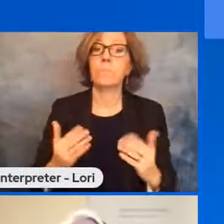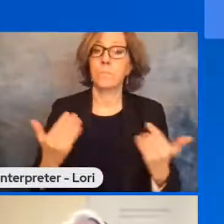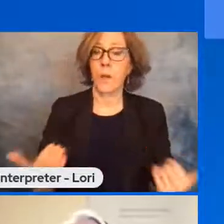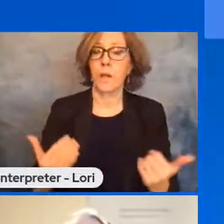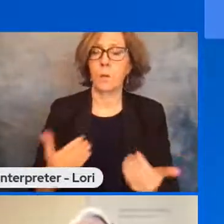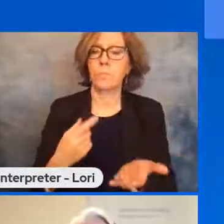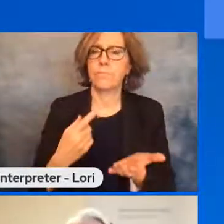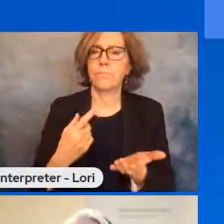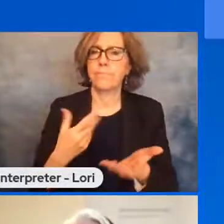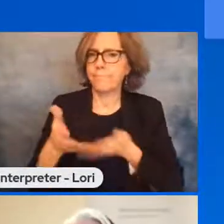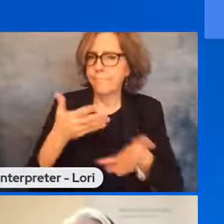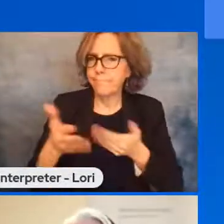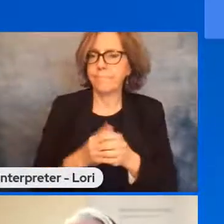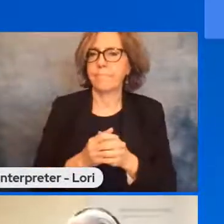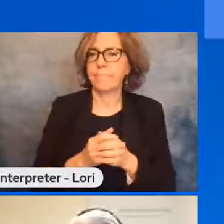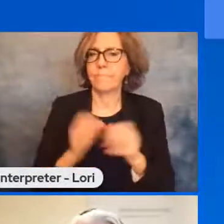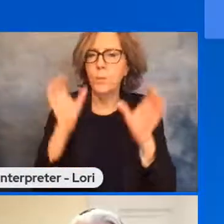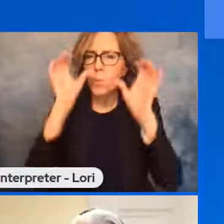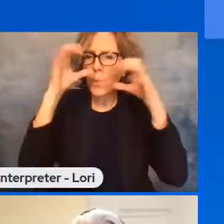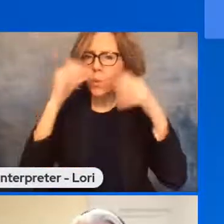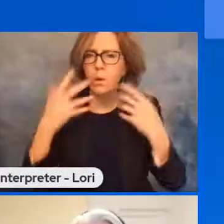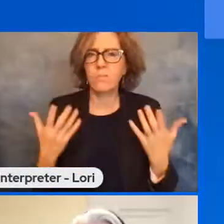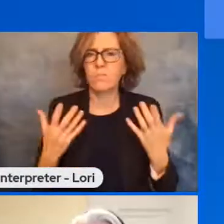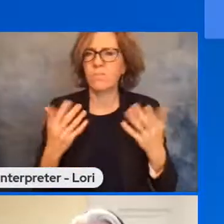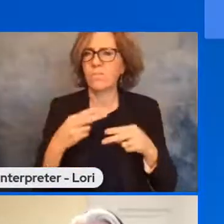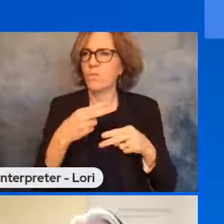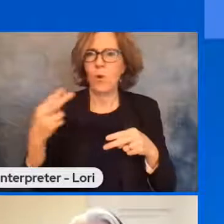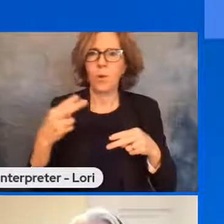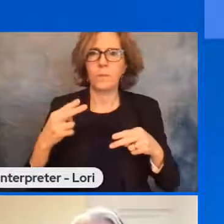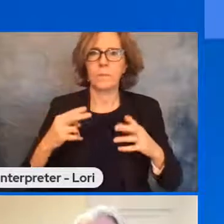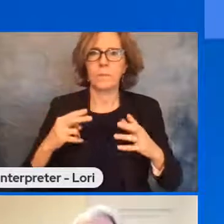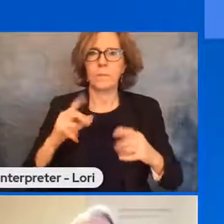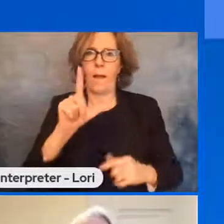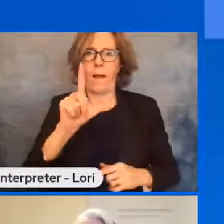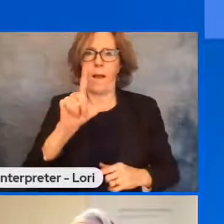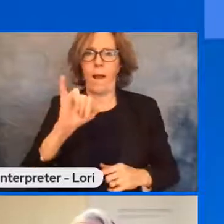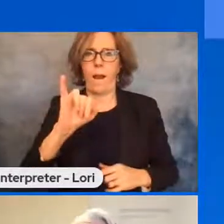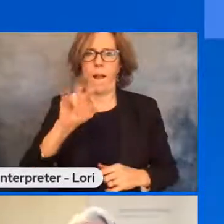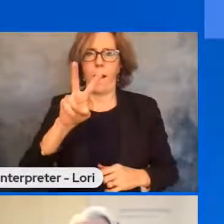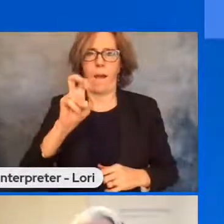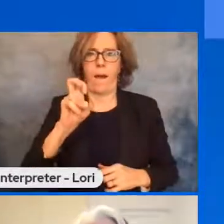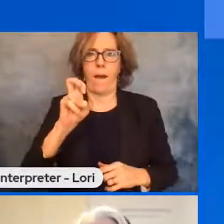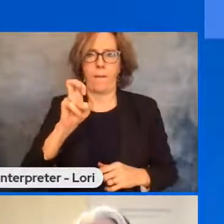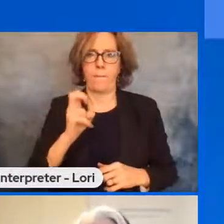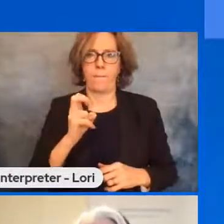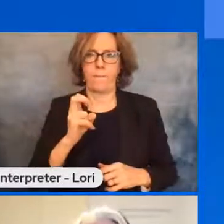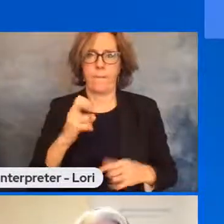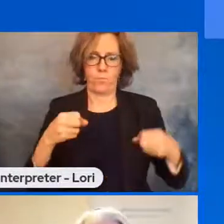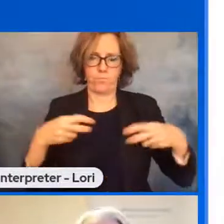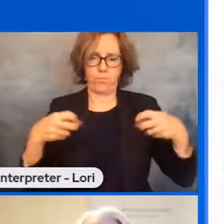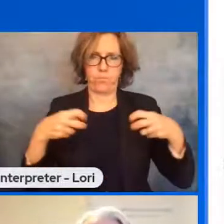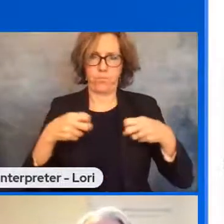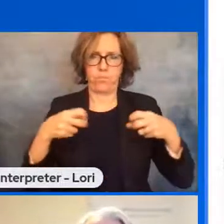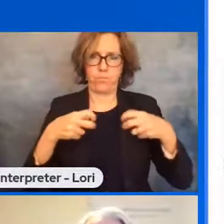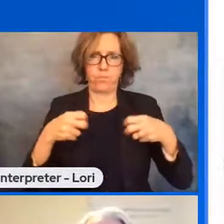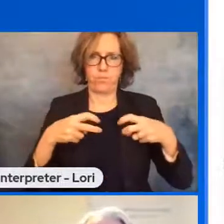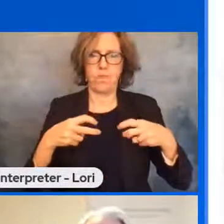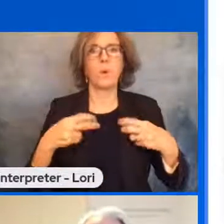It's Live Transcribe and Sound Notifications. This is our most popular piece of assistive technology.